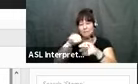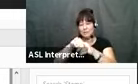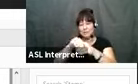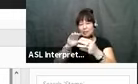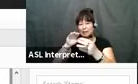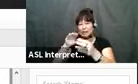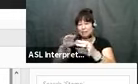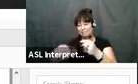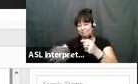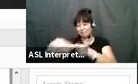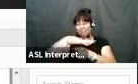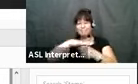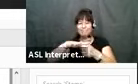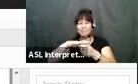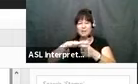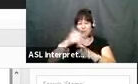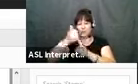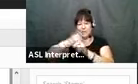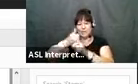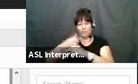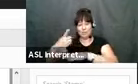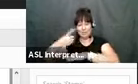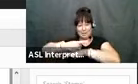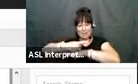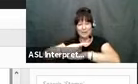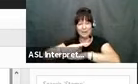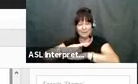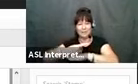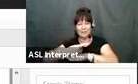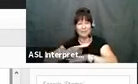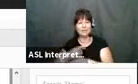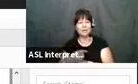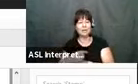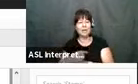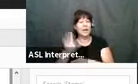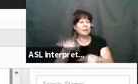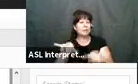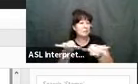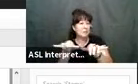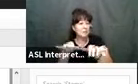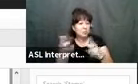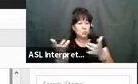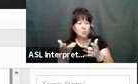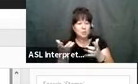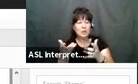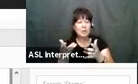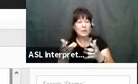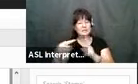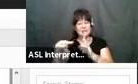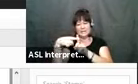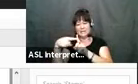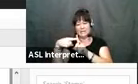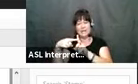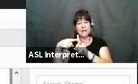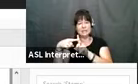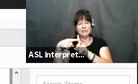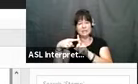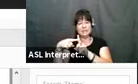seven-day lag period for the State to get our data. The other measure is testing positivity, which we've always used, and that's also